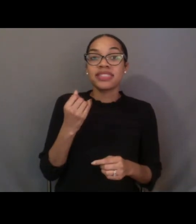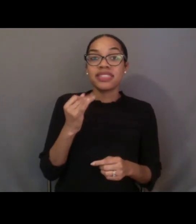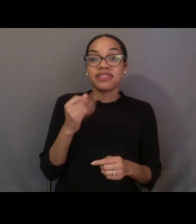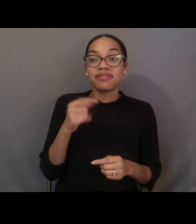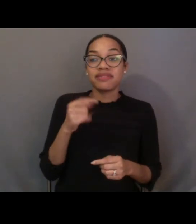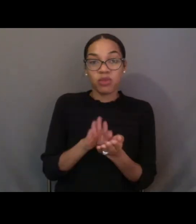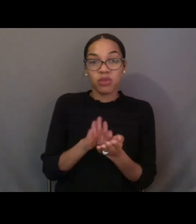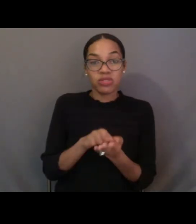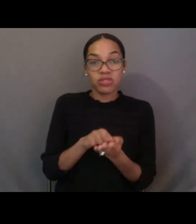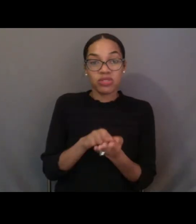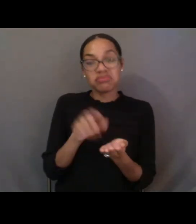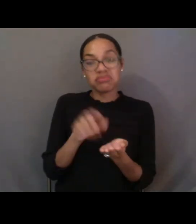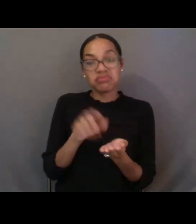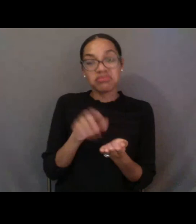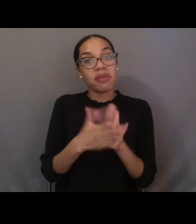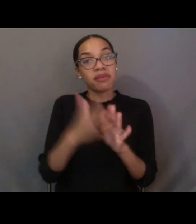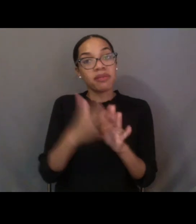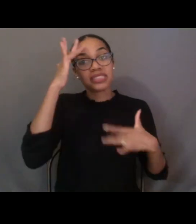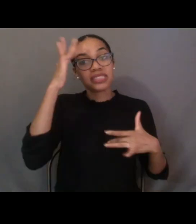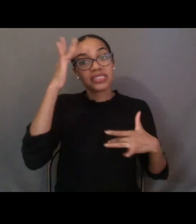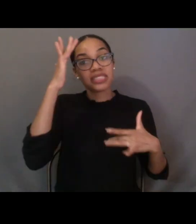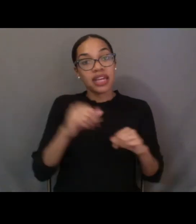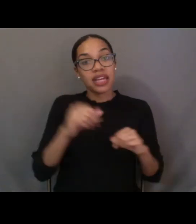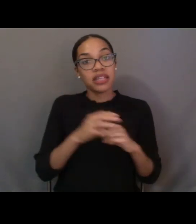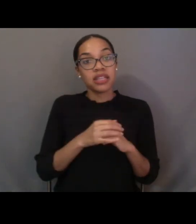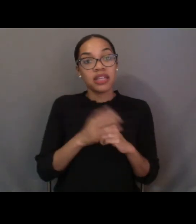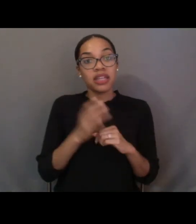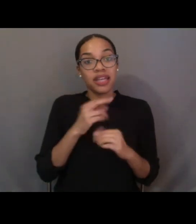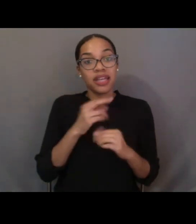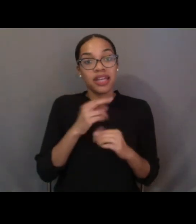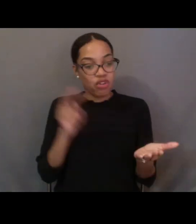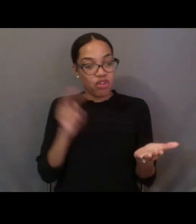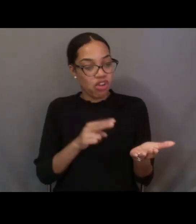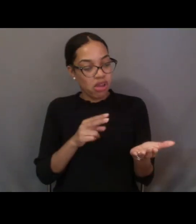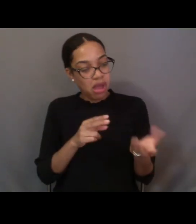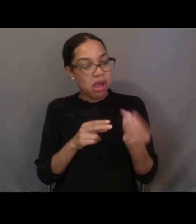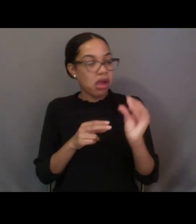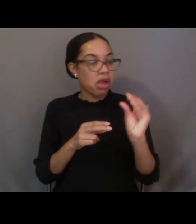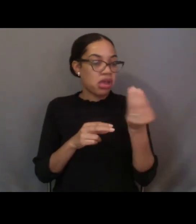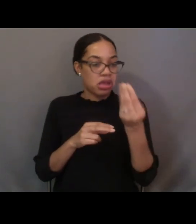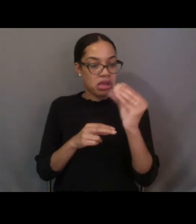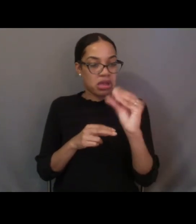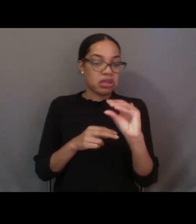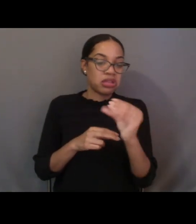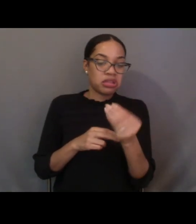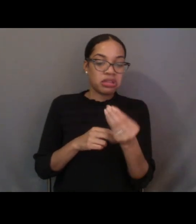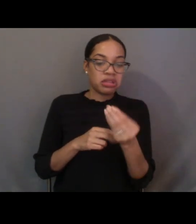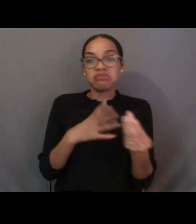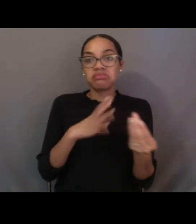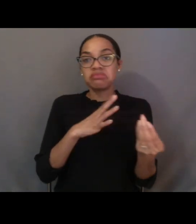And sometimes you can't tell an oyster has a disease unless you test it, unless you actually take some tissue out